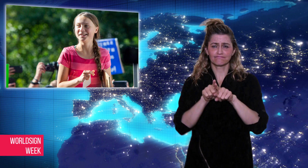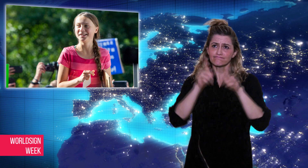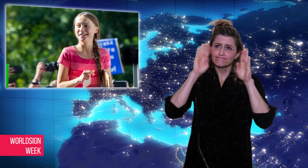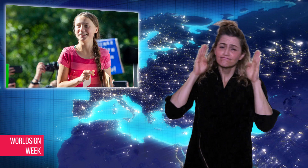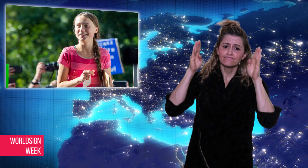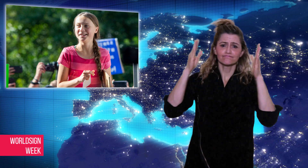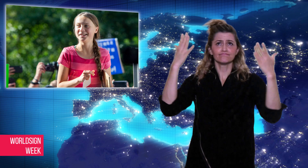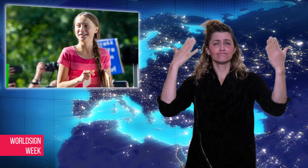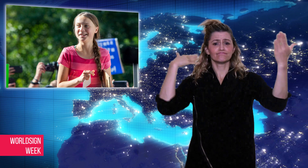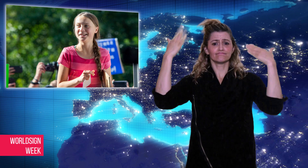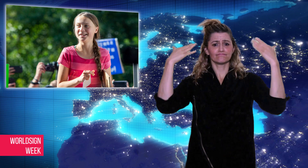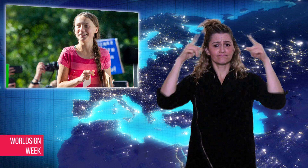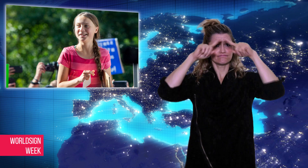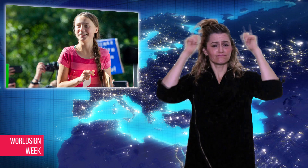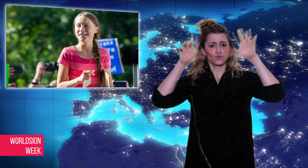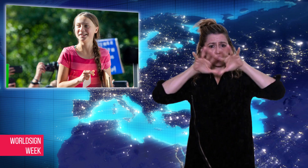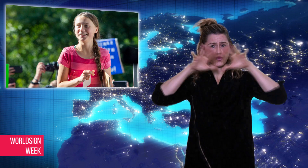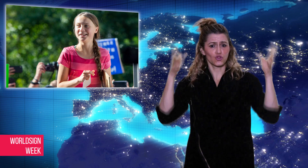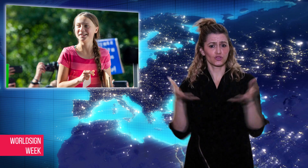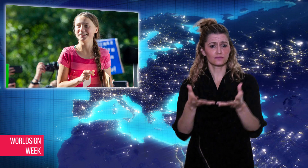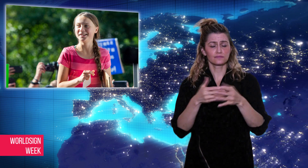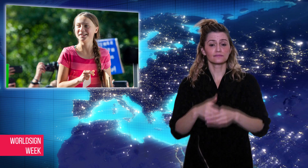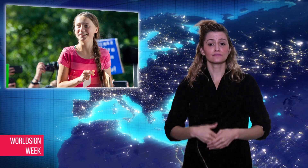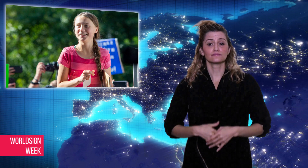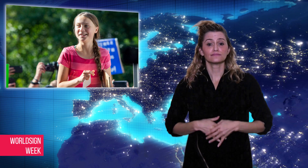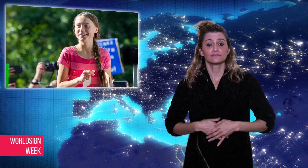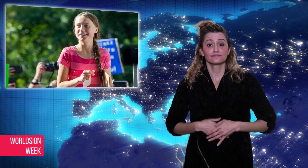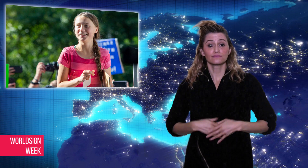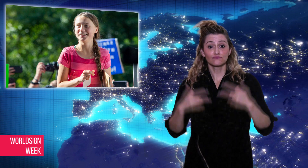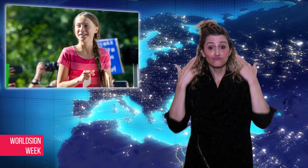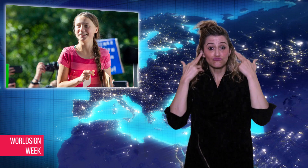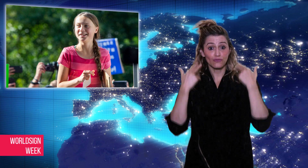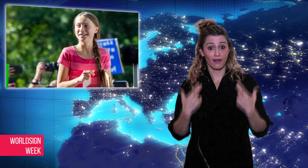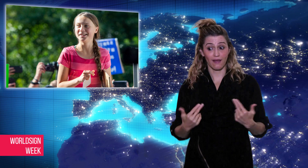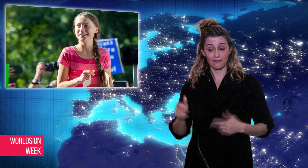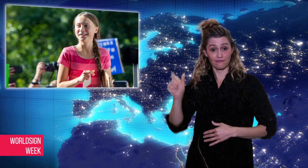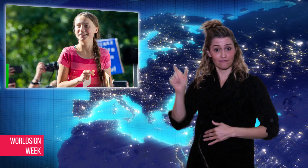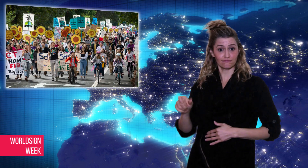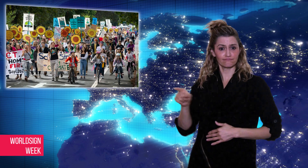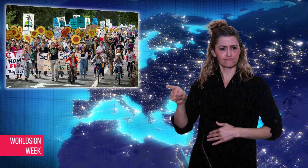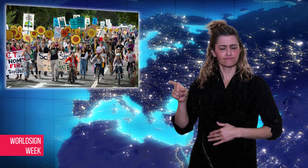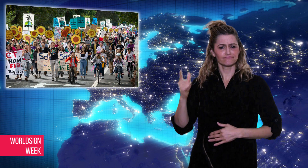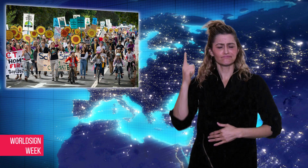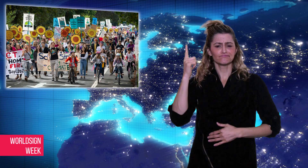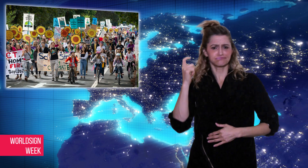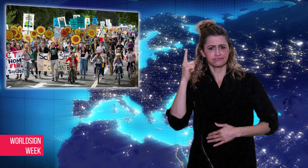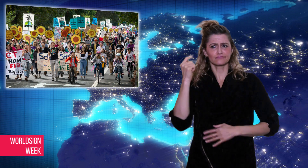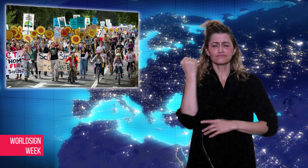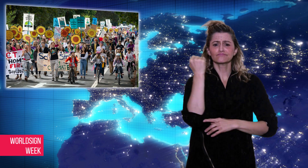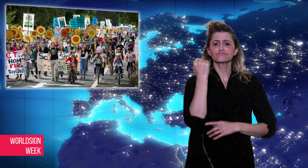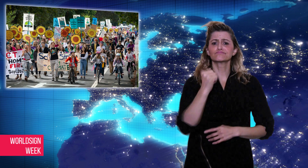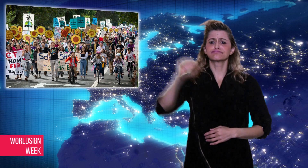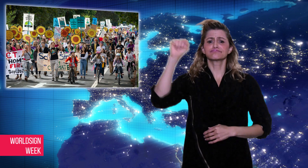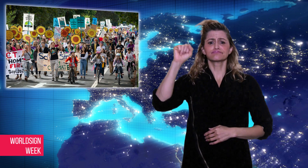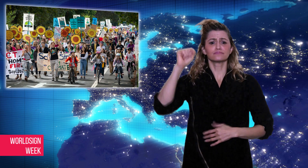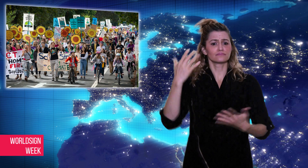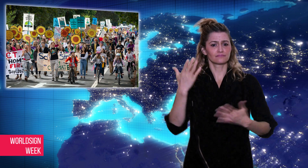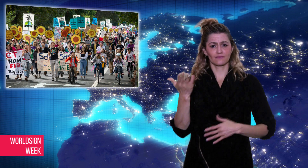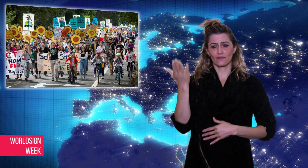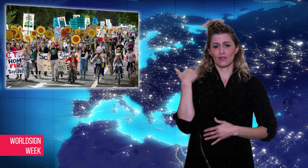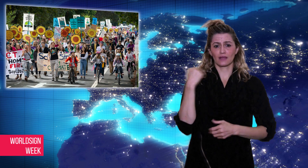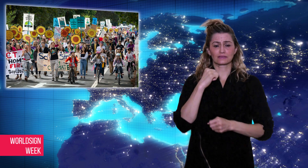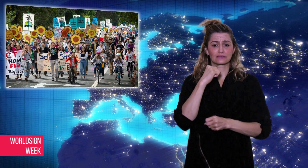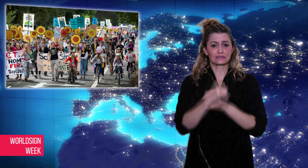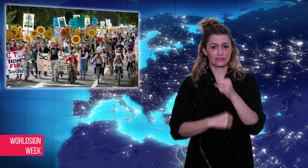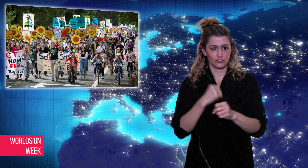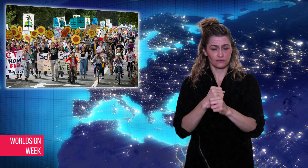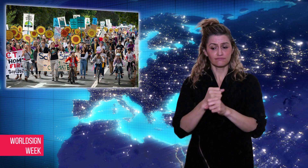her movement last year by staging weekly